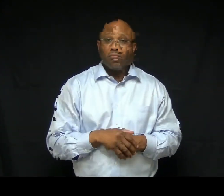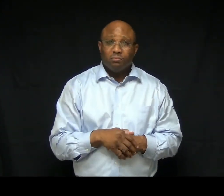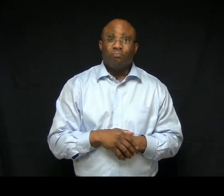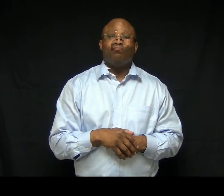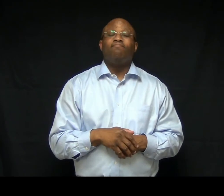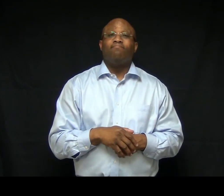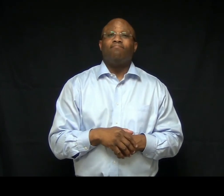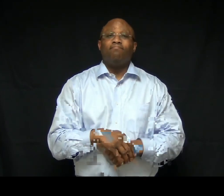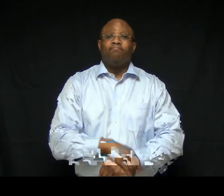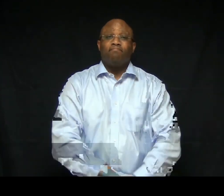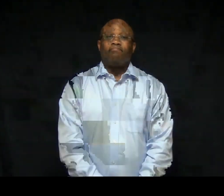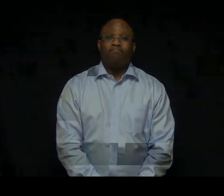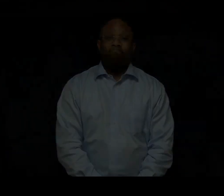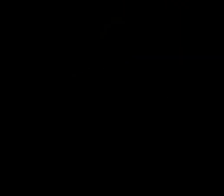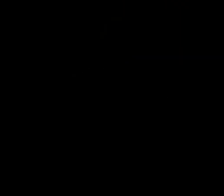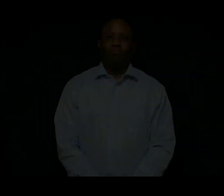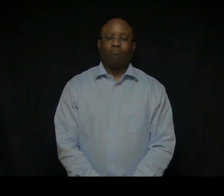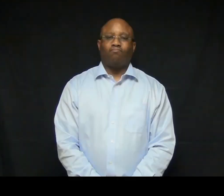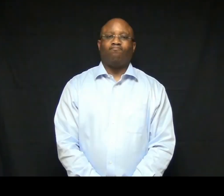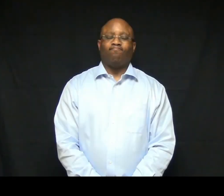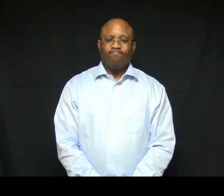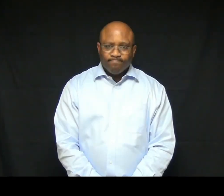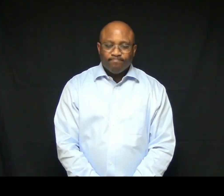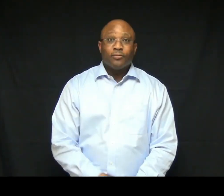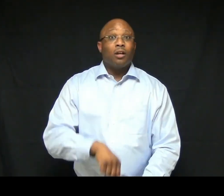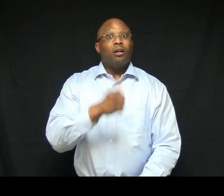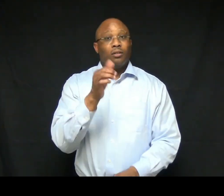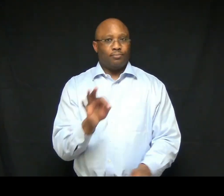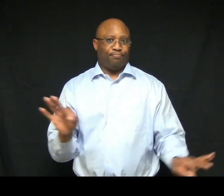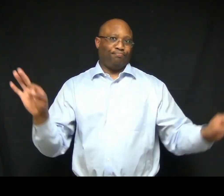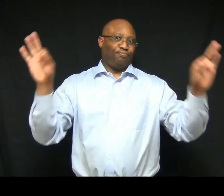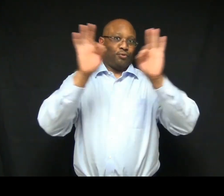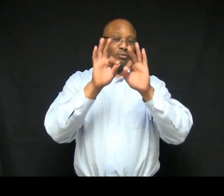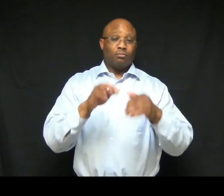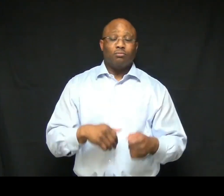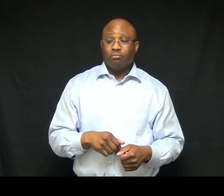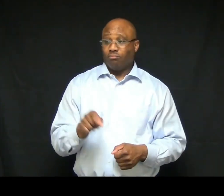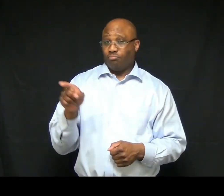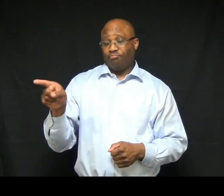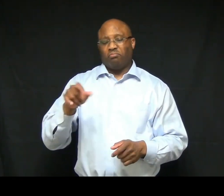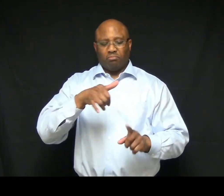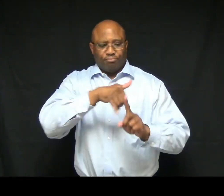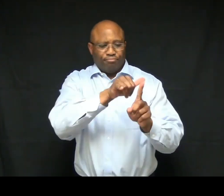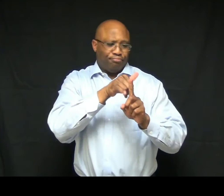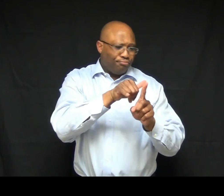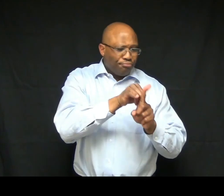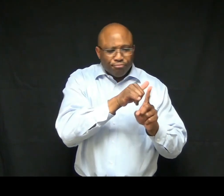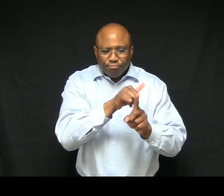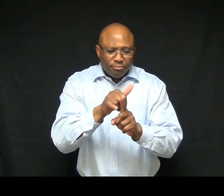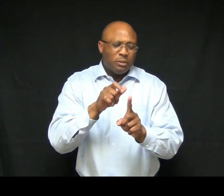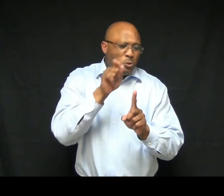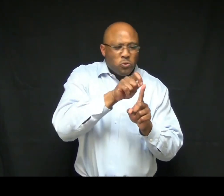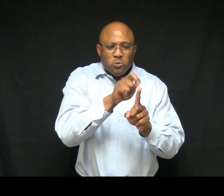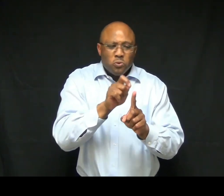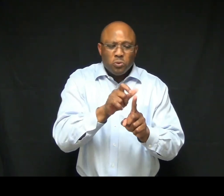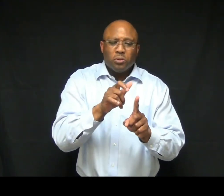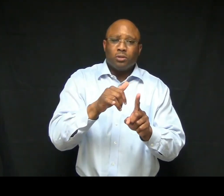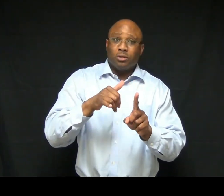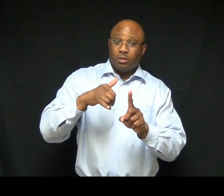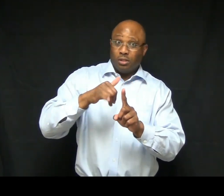and cold-like symptoms. It is also important for parents, teachers, and doctors